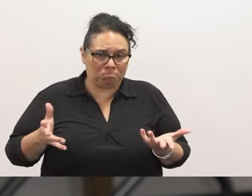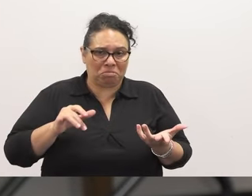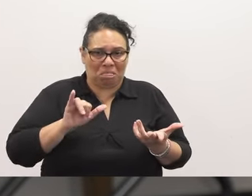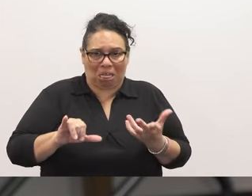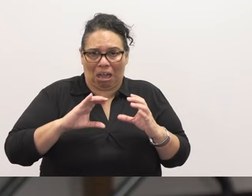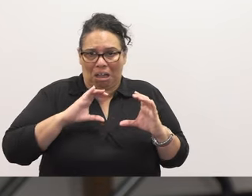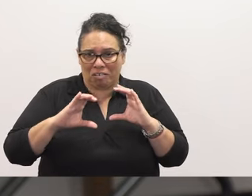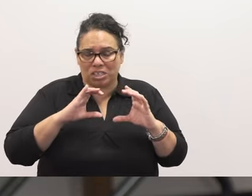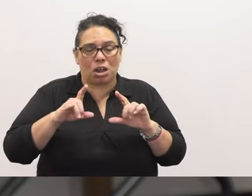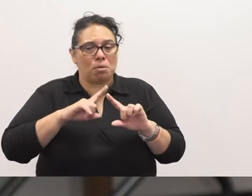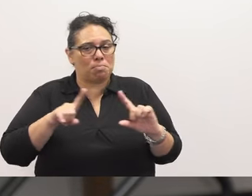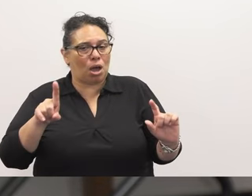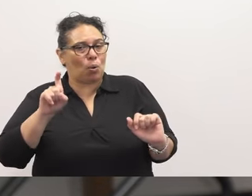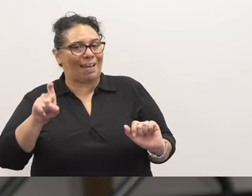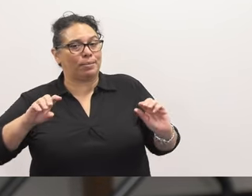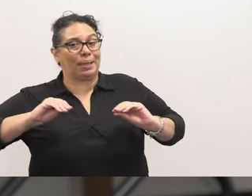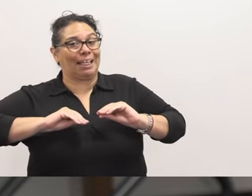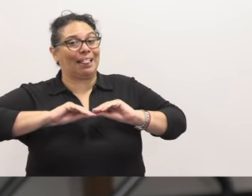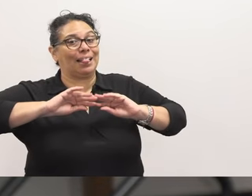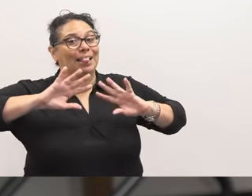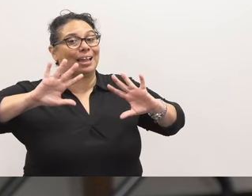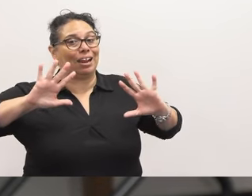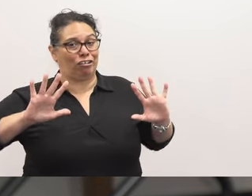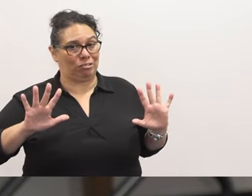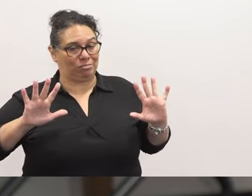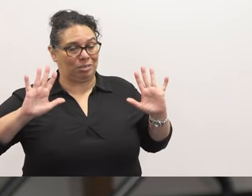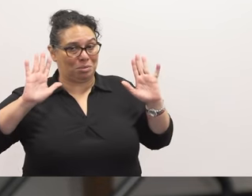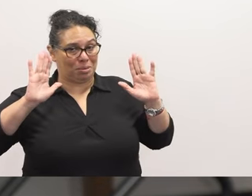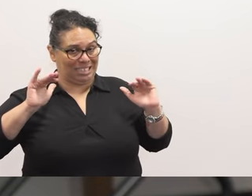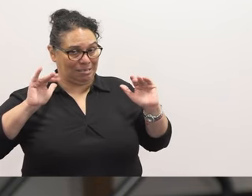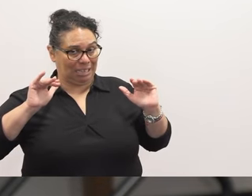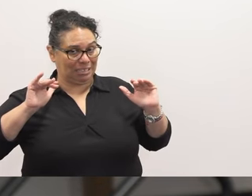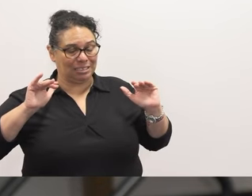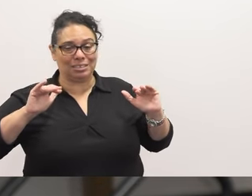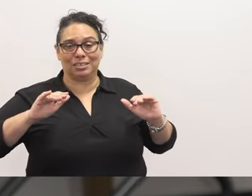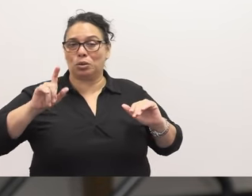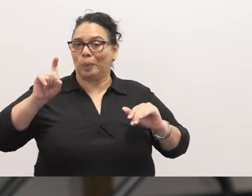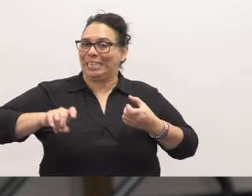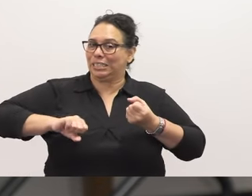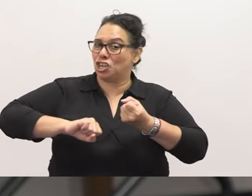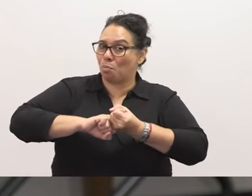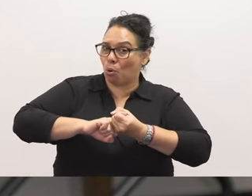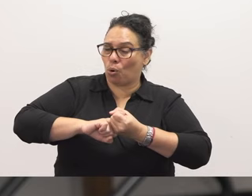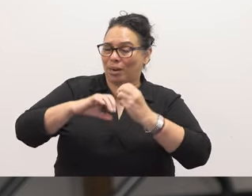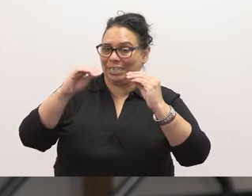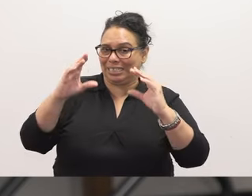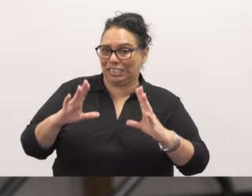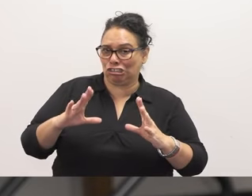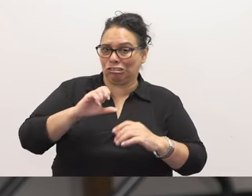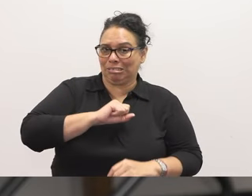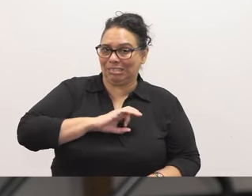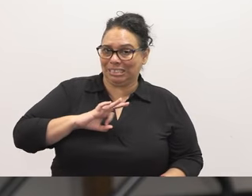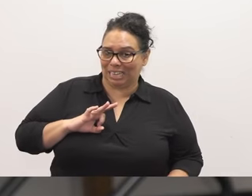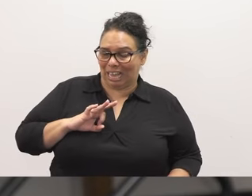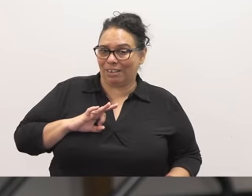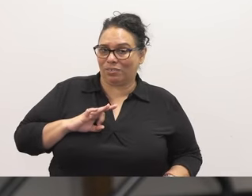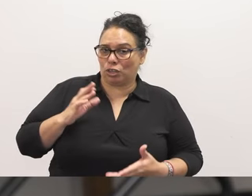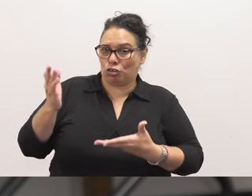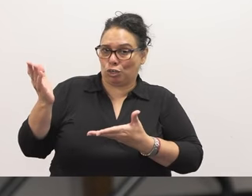But we have to be clear on what we expect to see in the classroom. We have to support teachers and staff to bring that to fruition.